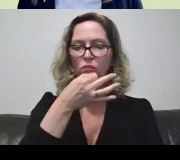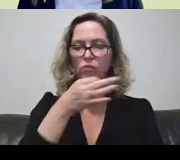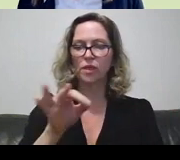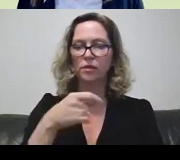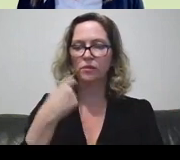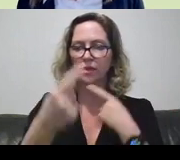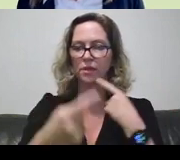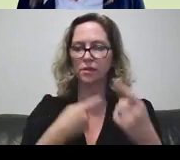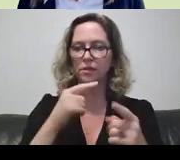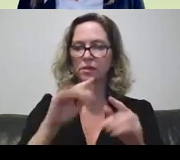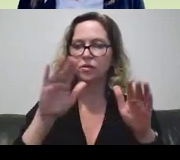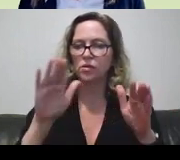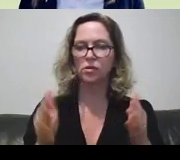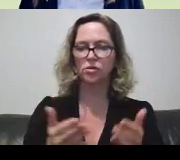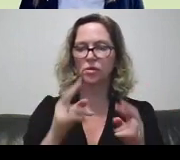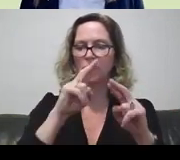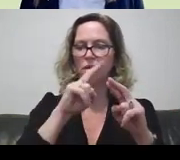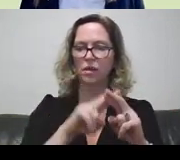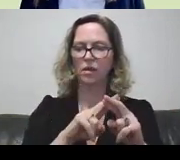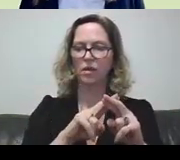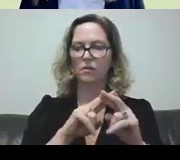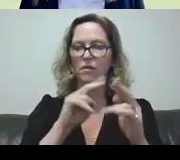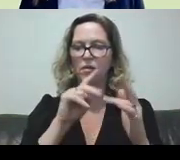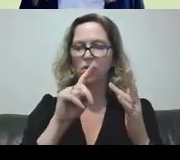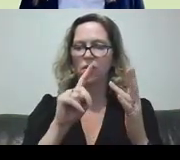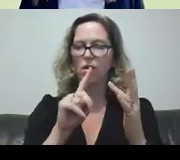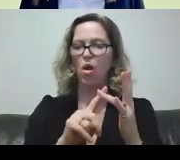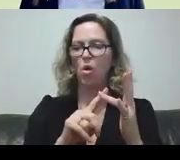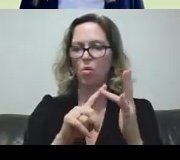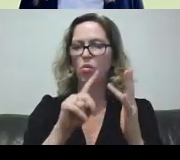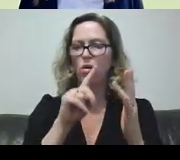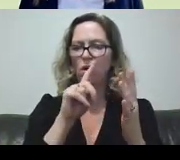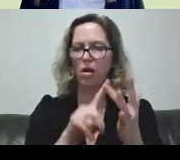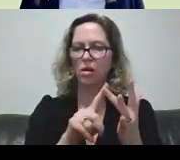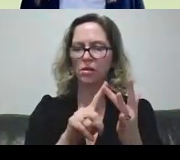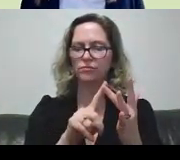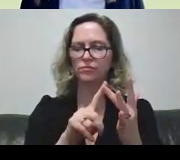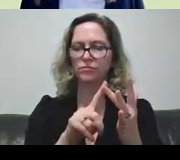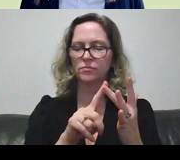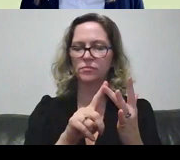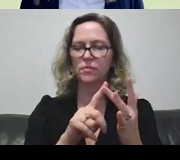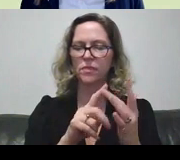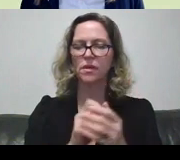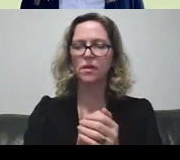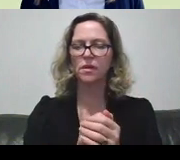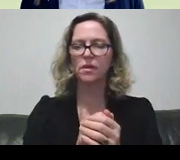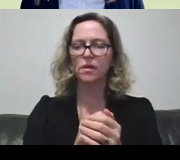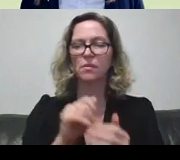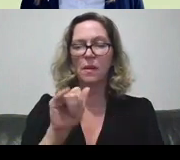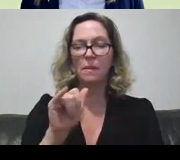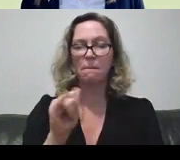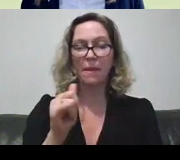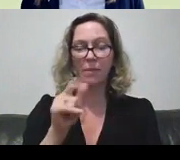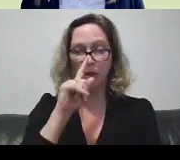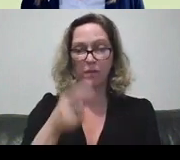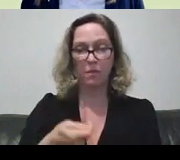that one is an FOI there may however be some cost involved in this